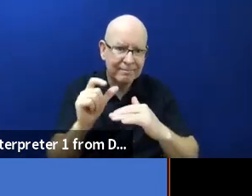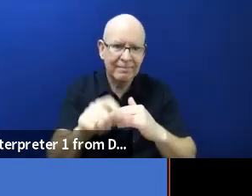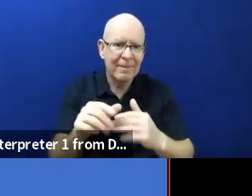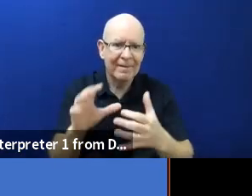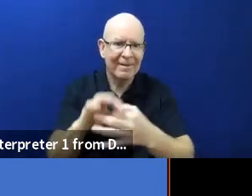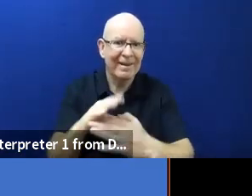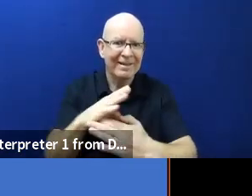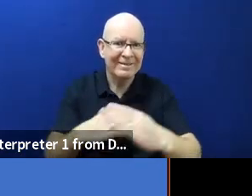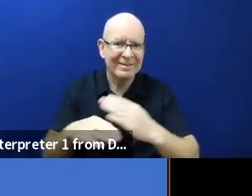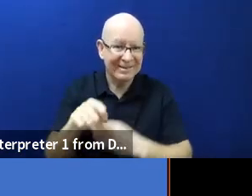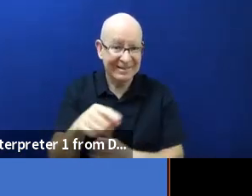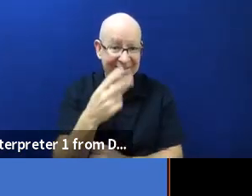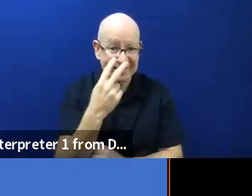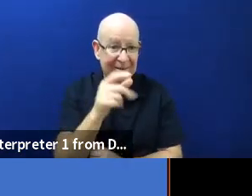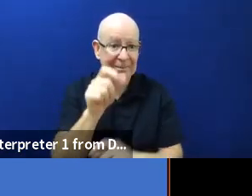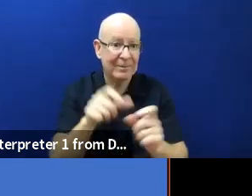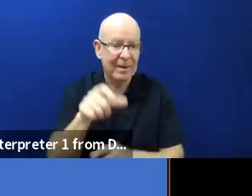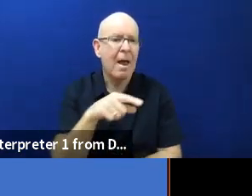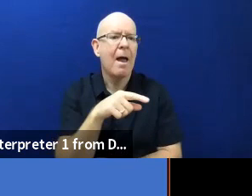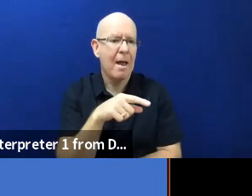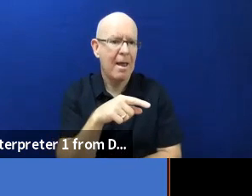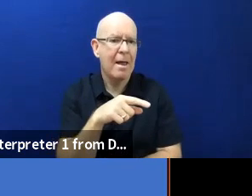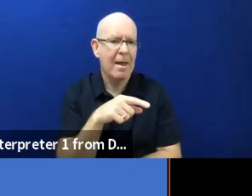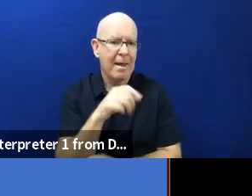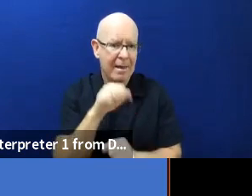and when I mentioned equal participation I'm talking about basic participation,